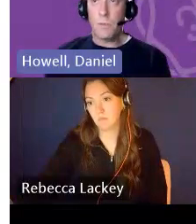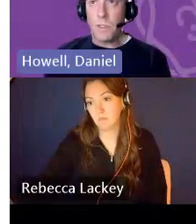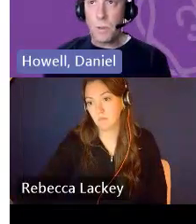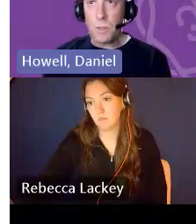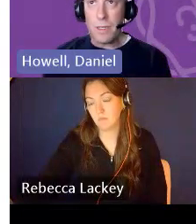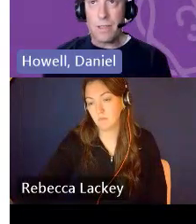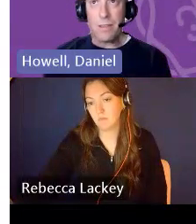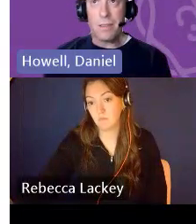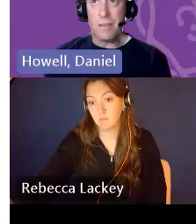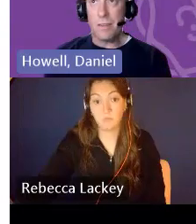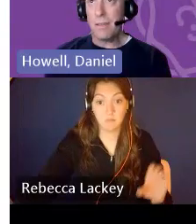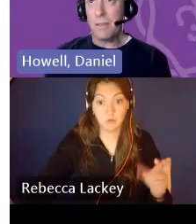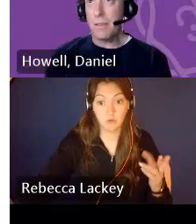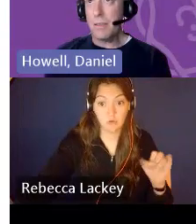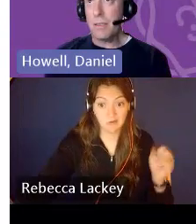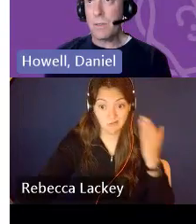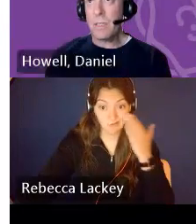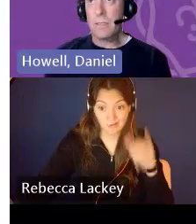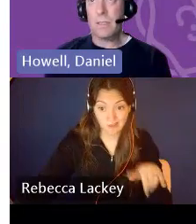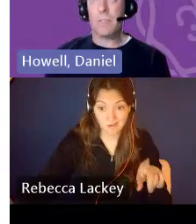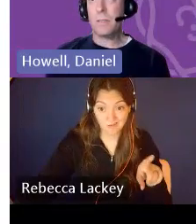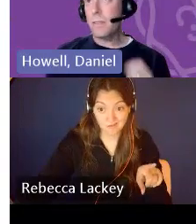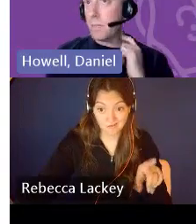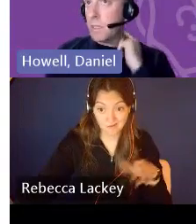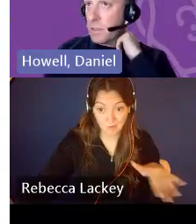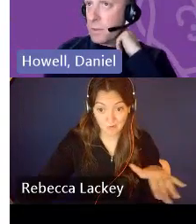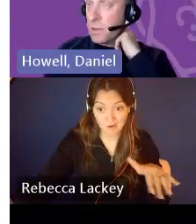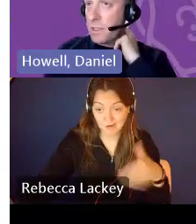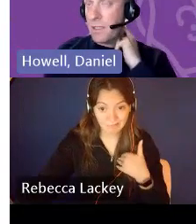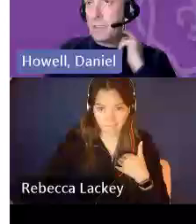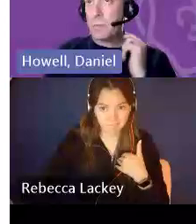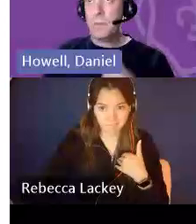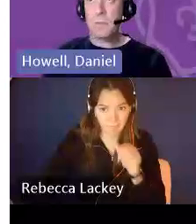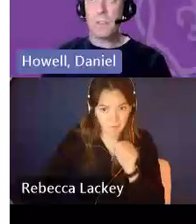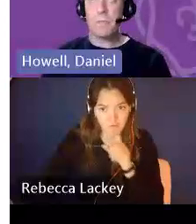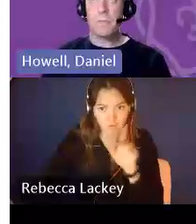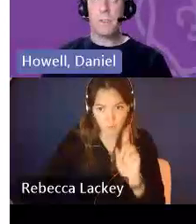Chris, are you familiar with that location? I'm not I'm not sure where that's at.